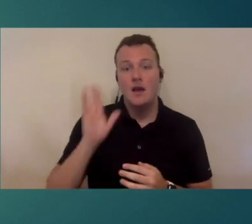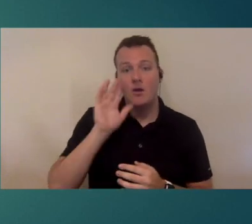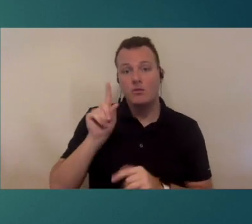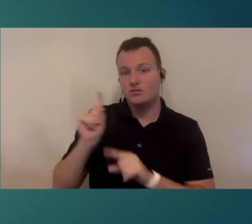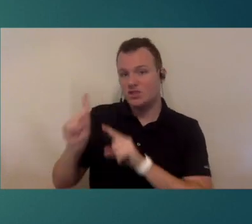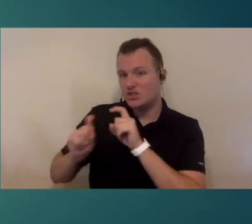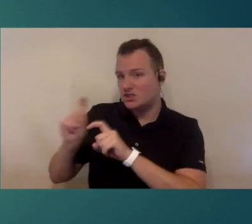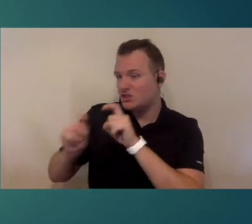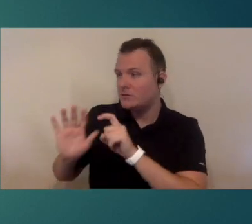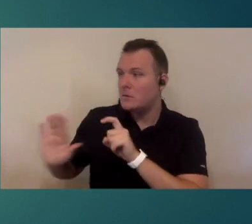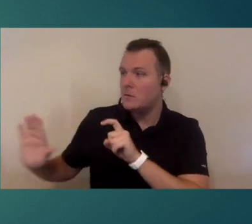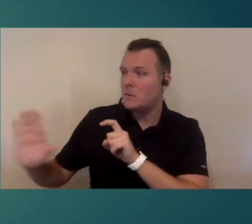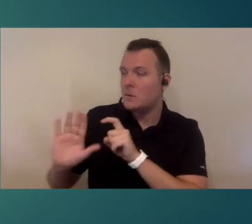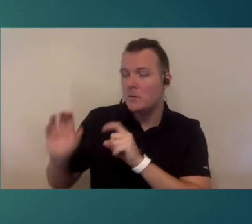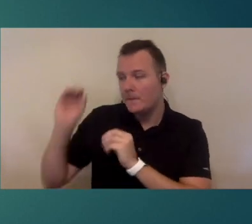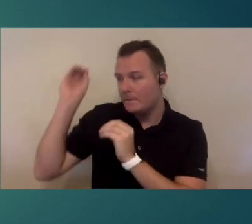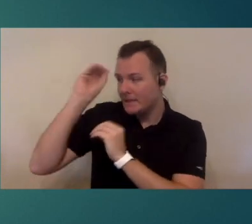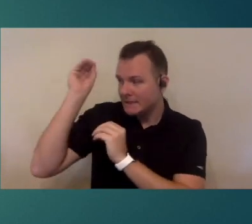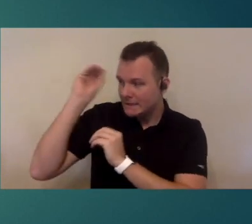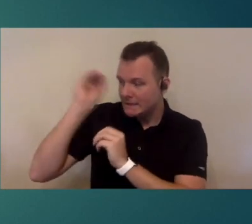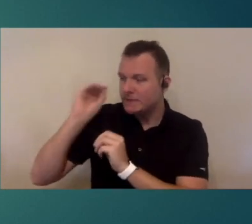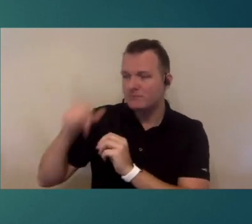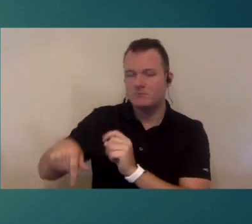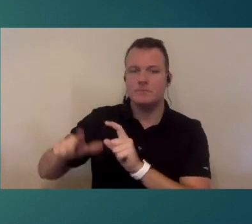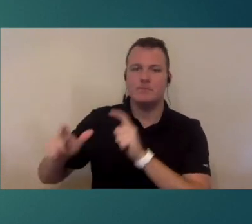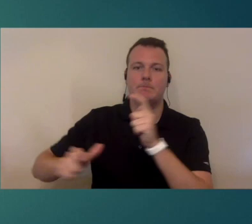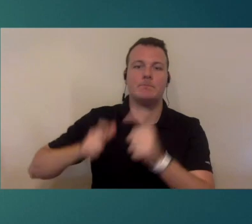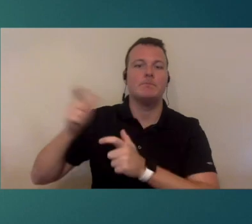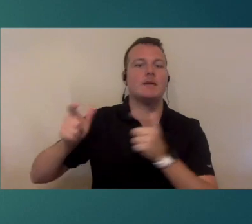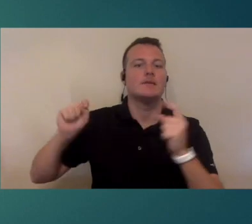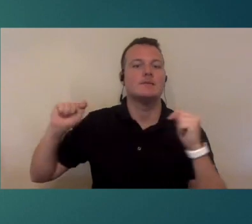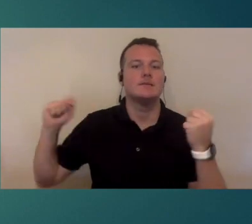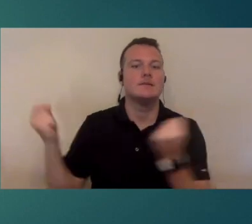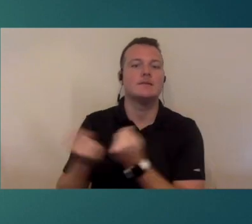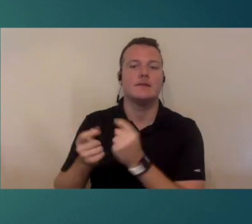because we work as a big team, and I want everyone else to be on board with this